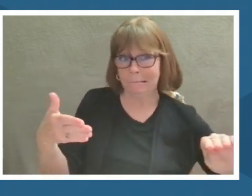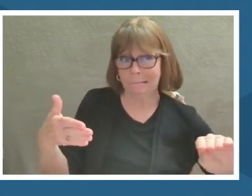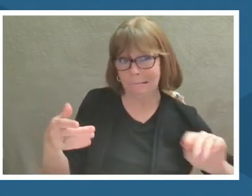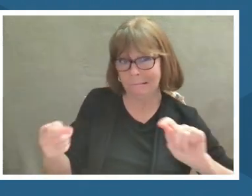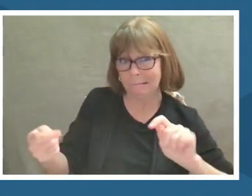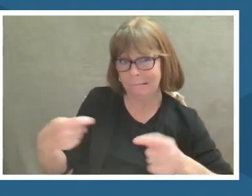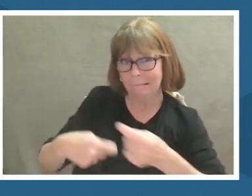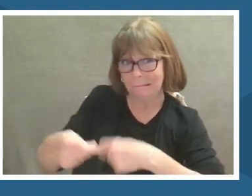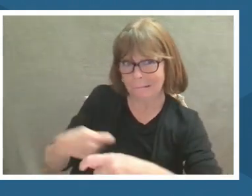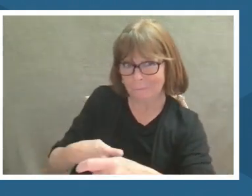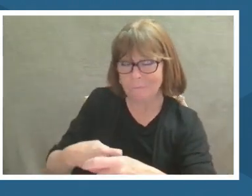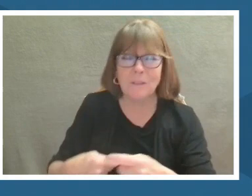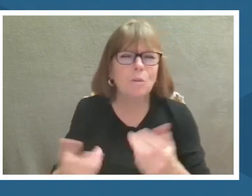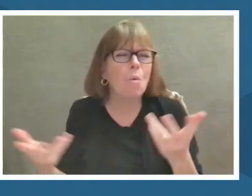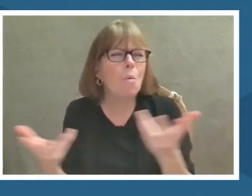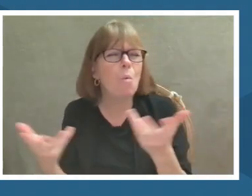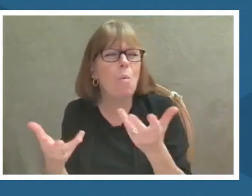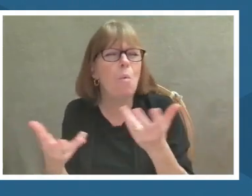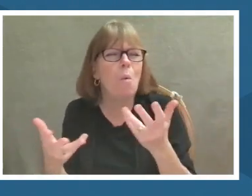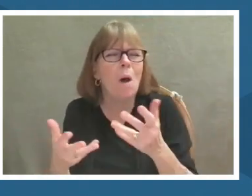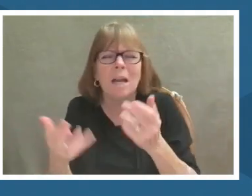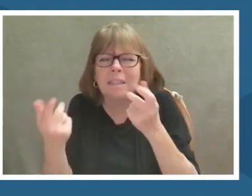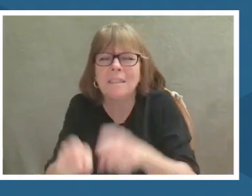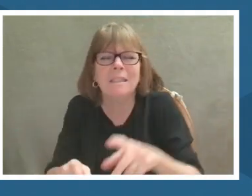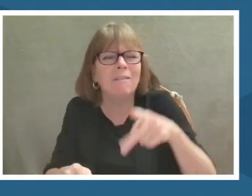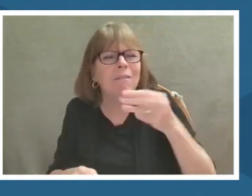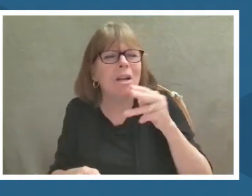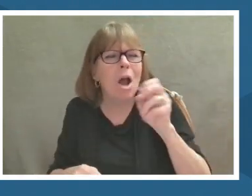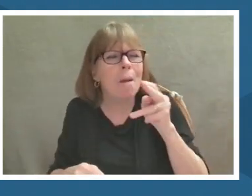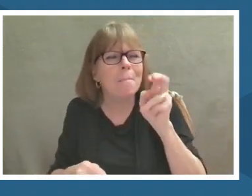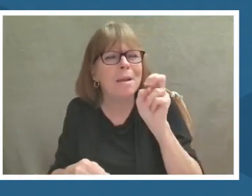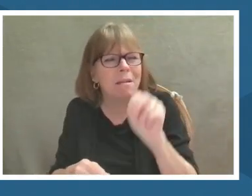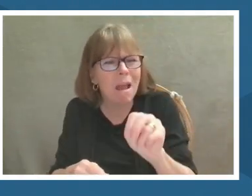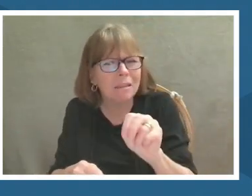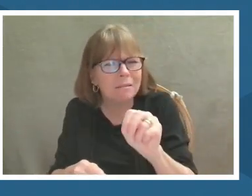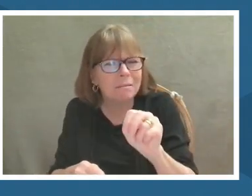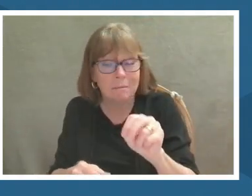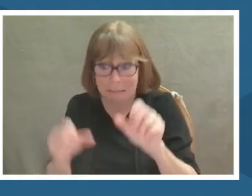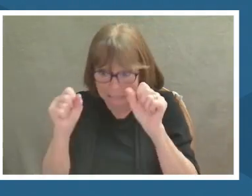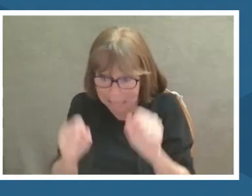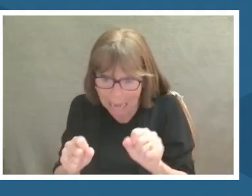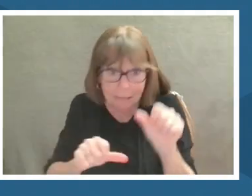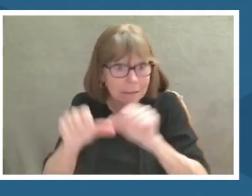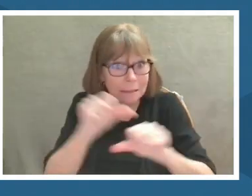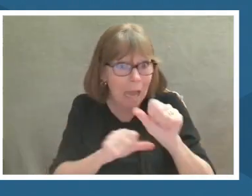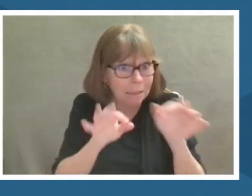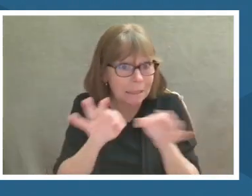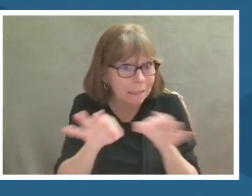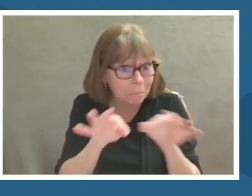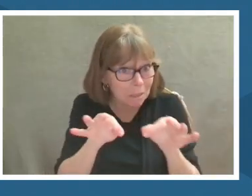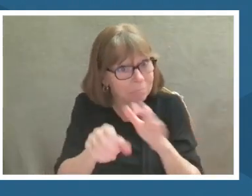question is the phenomenon something i'm just using science to explain or am i